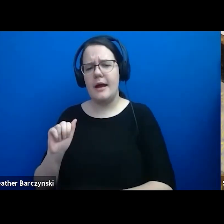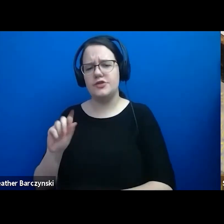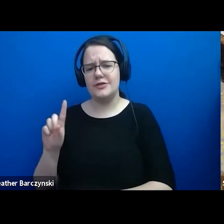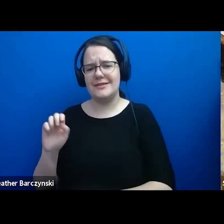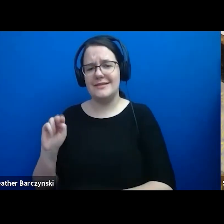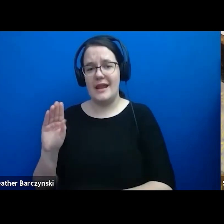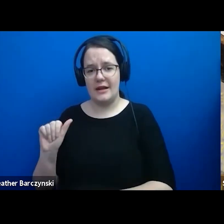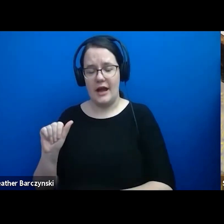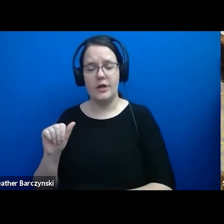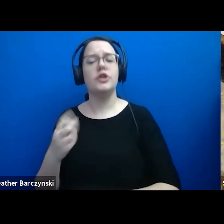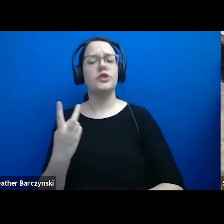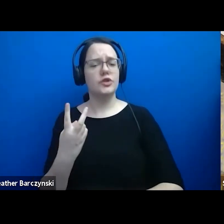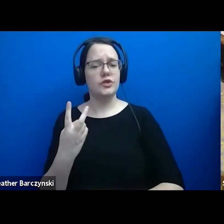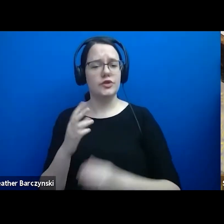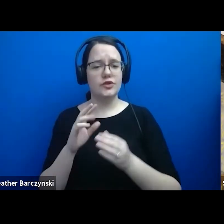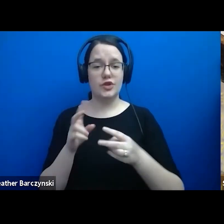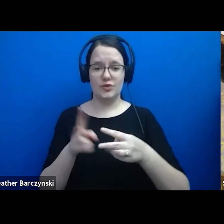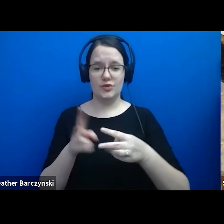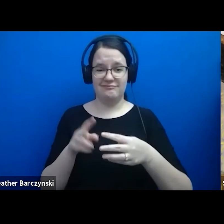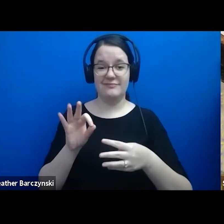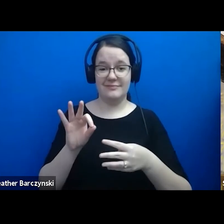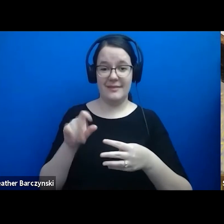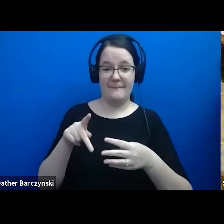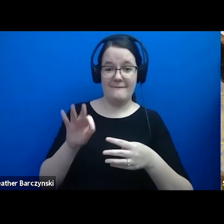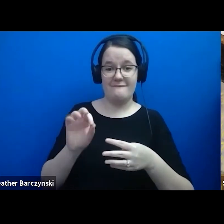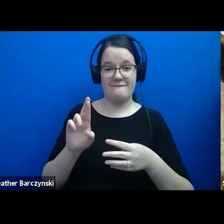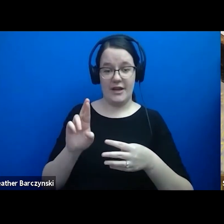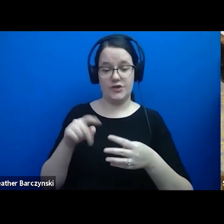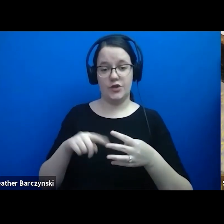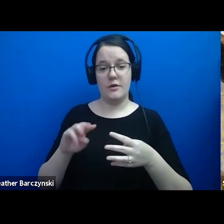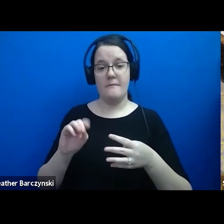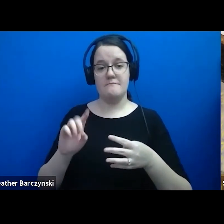vaccine development pfizer and moderna two of them are based on adenovirus technology